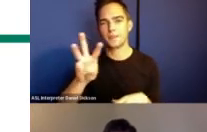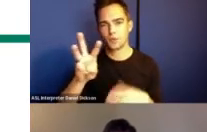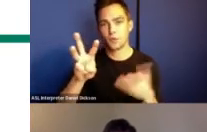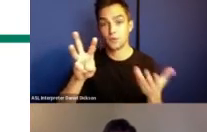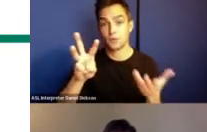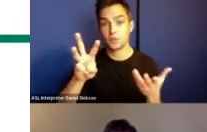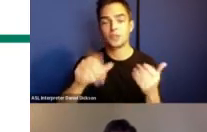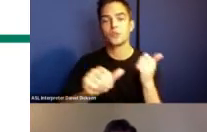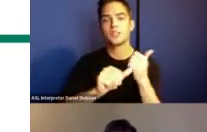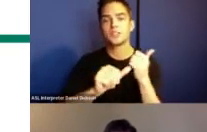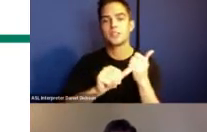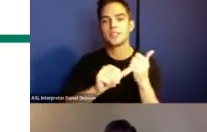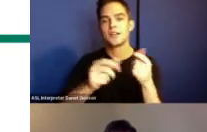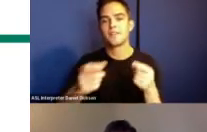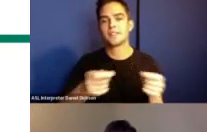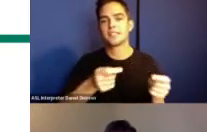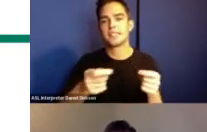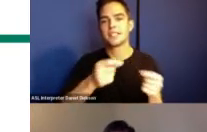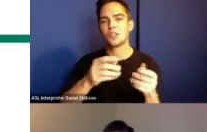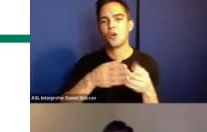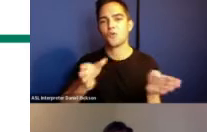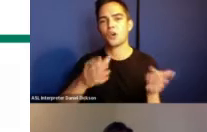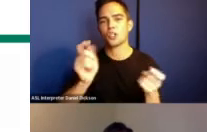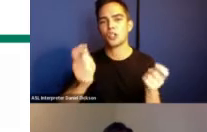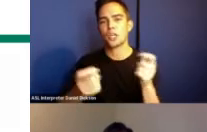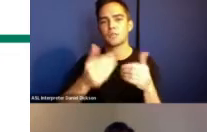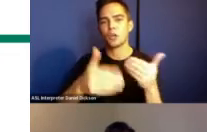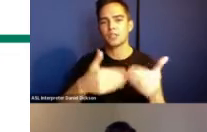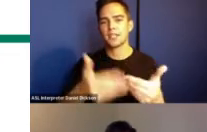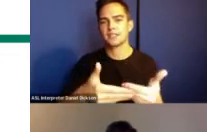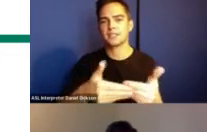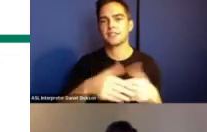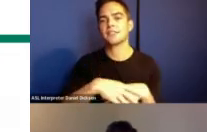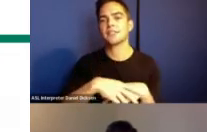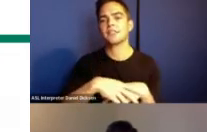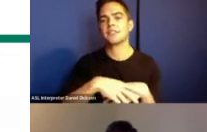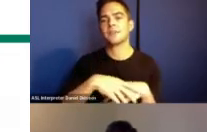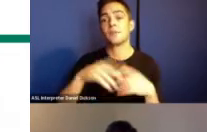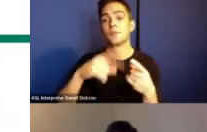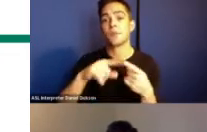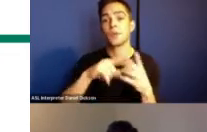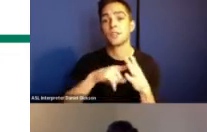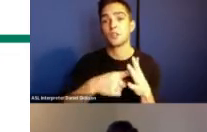to assist that facilitating the overall change process. When I started approximately a year and